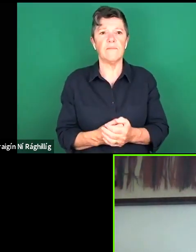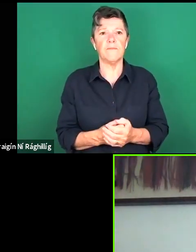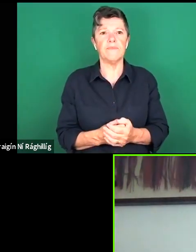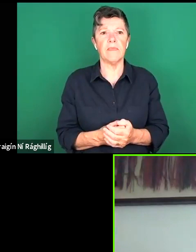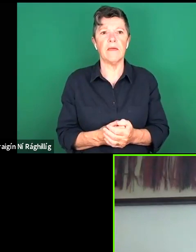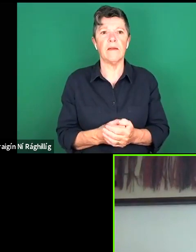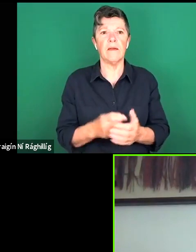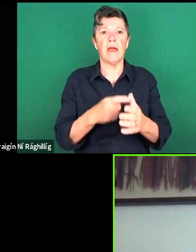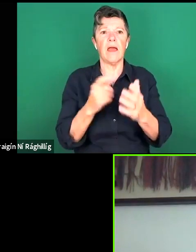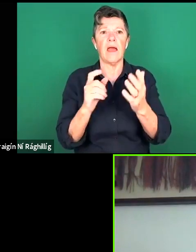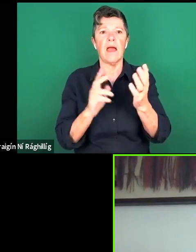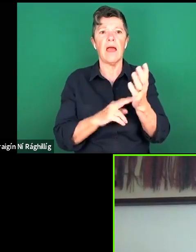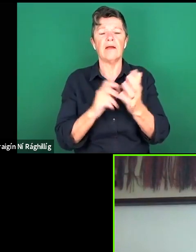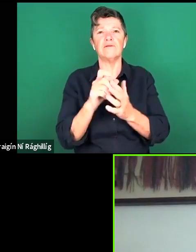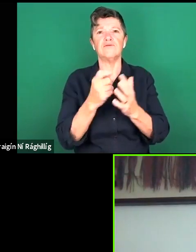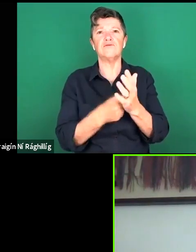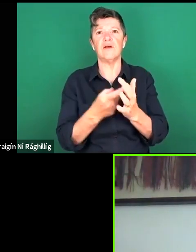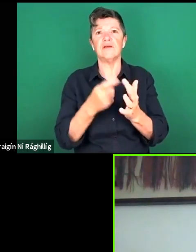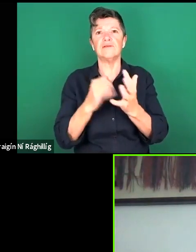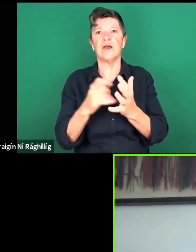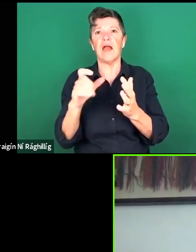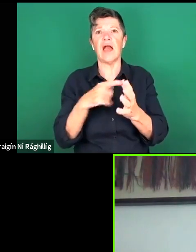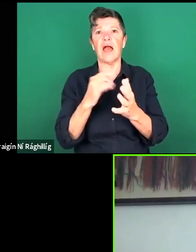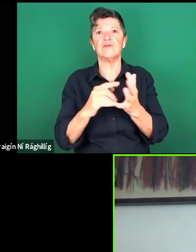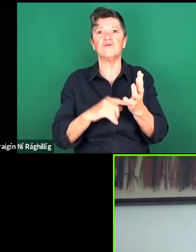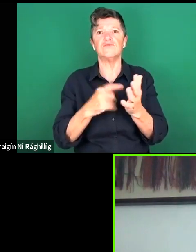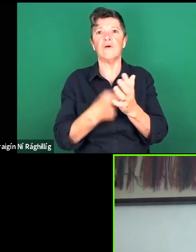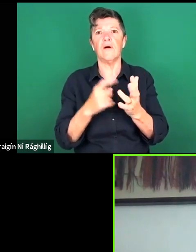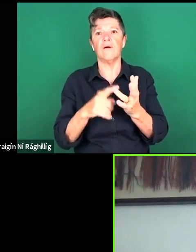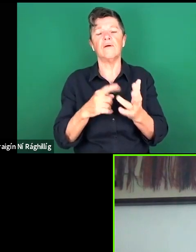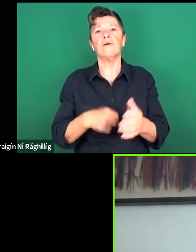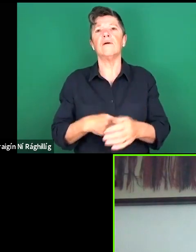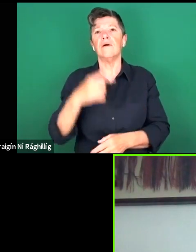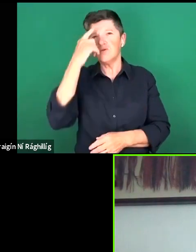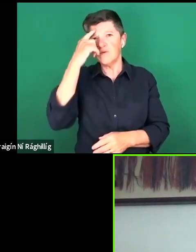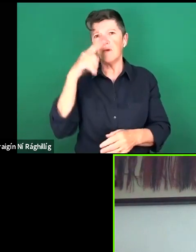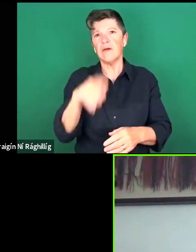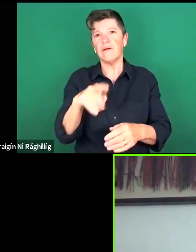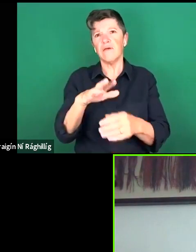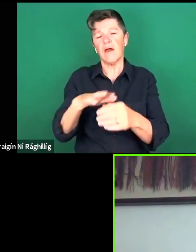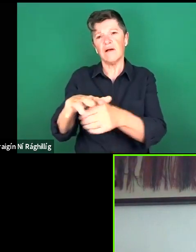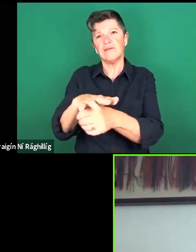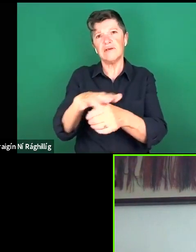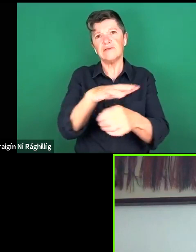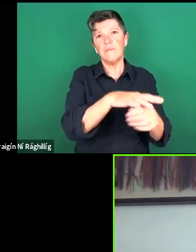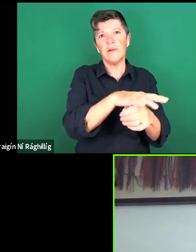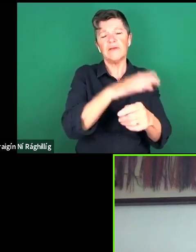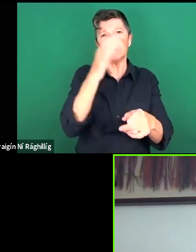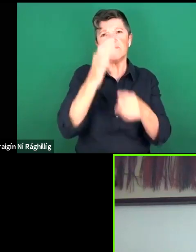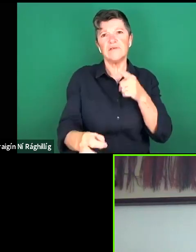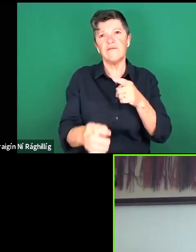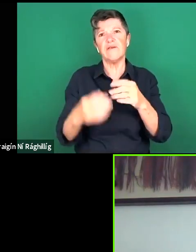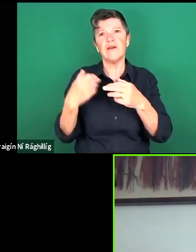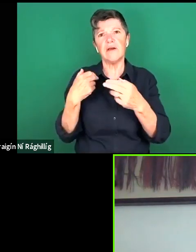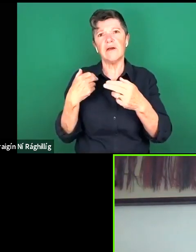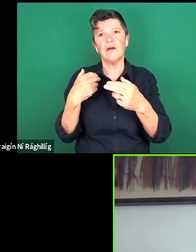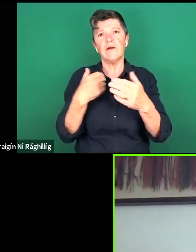conversation and we can develop our understanding through that engagement and dialogue but they won't engage. So then